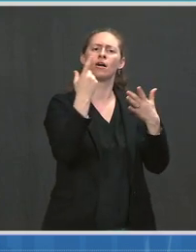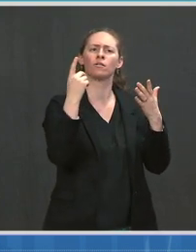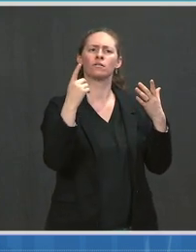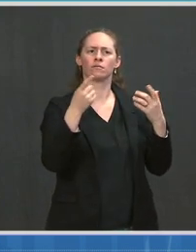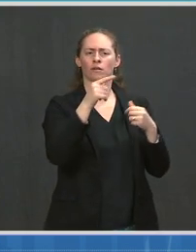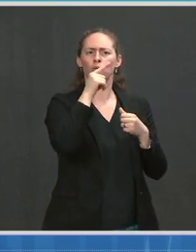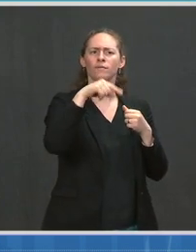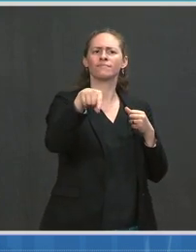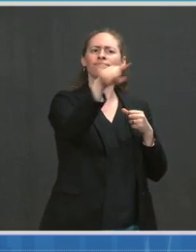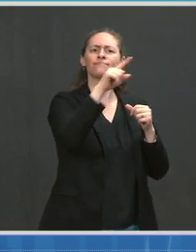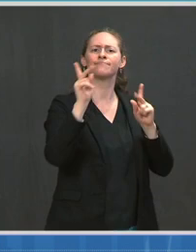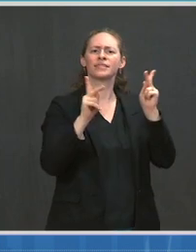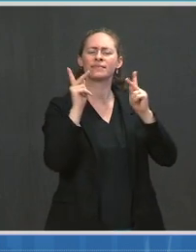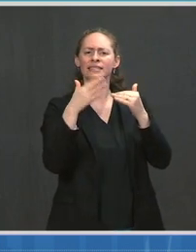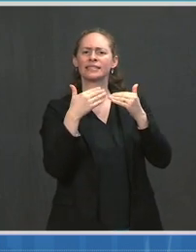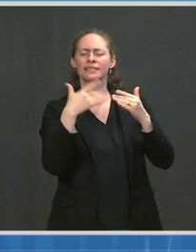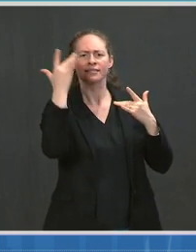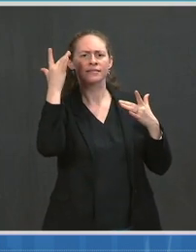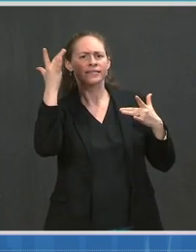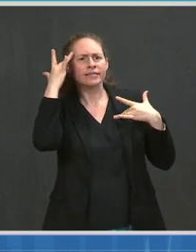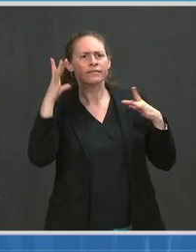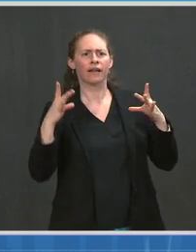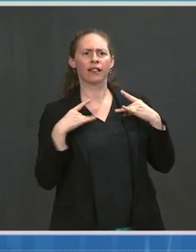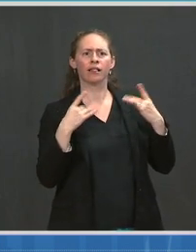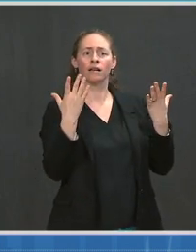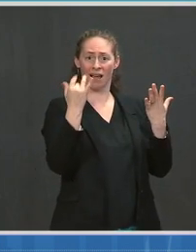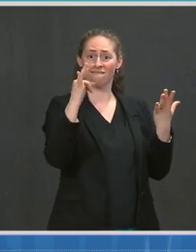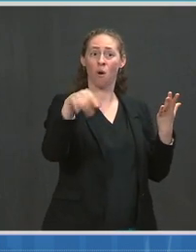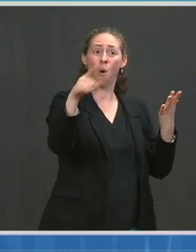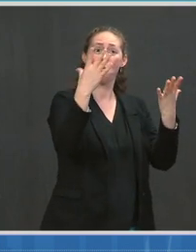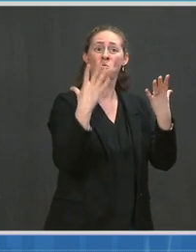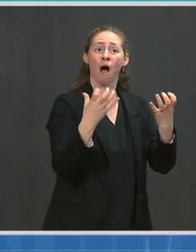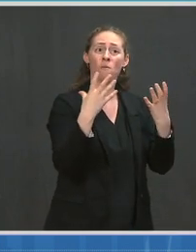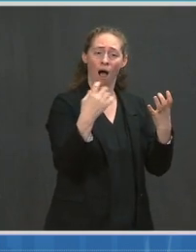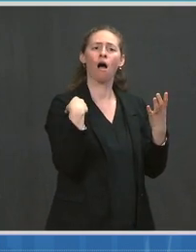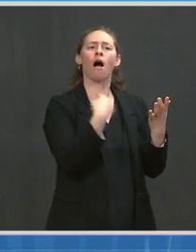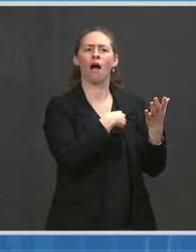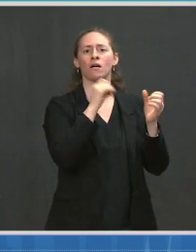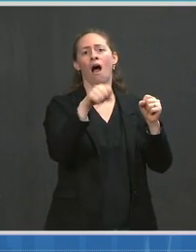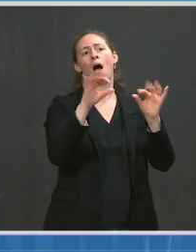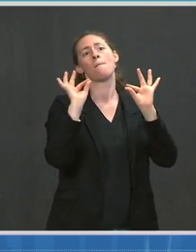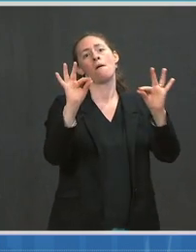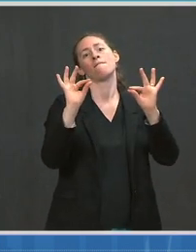we think it's a good thing that states are opening up eligibility to all Americans no later than May 1.